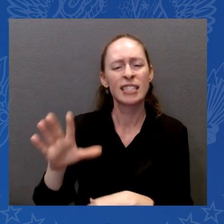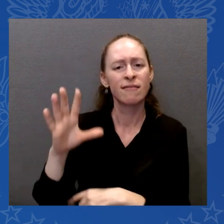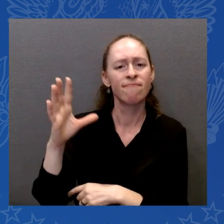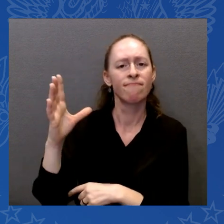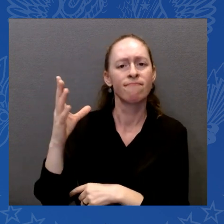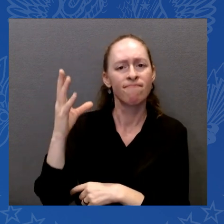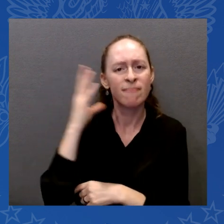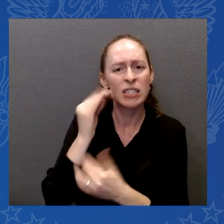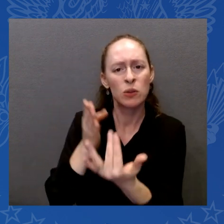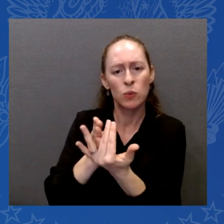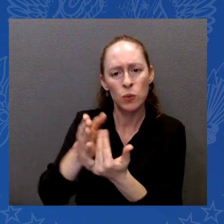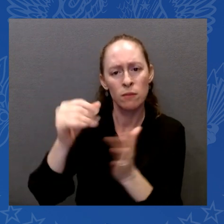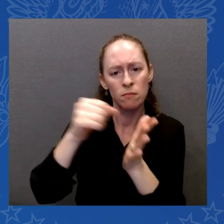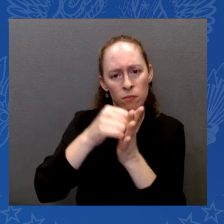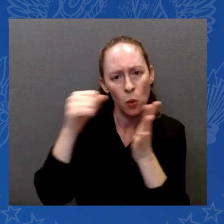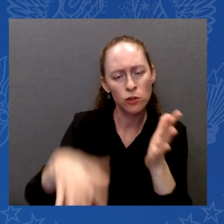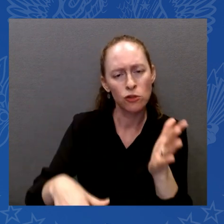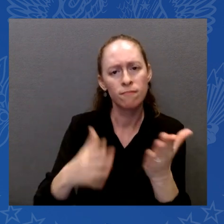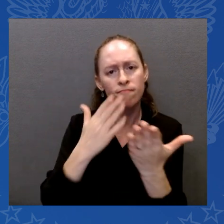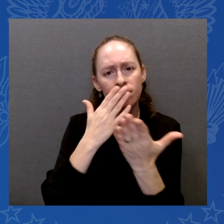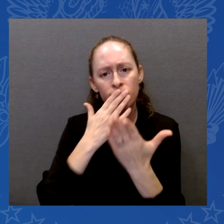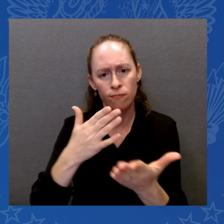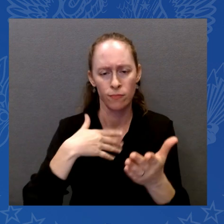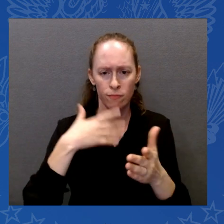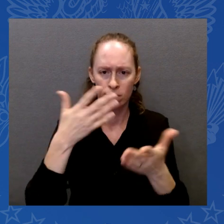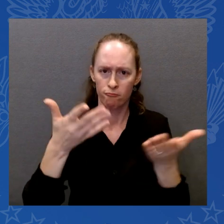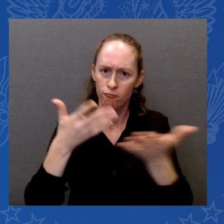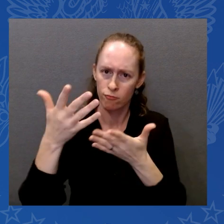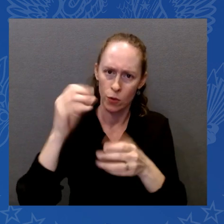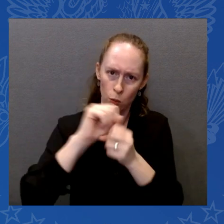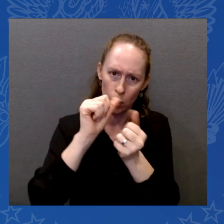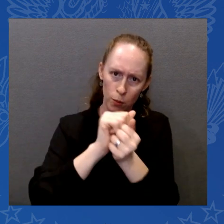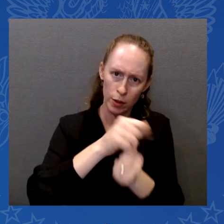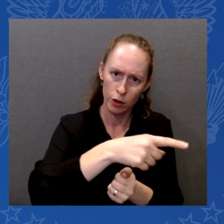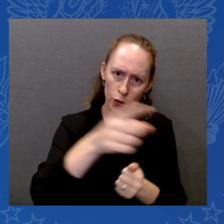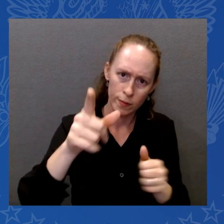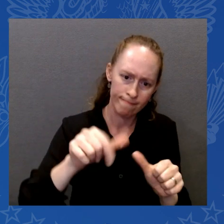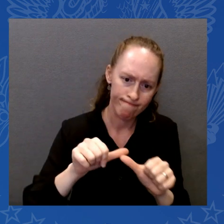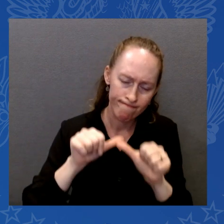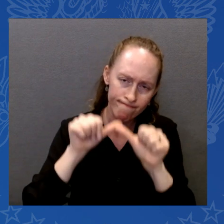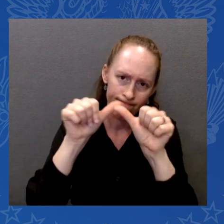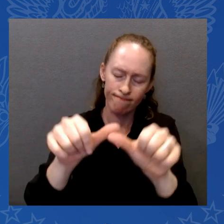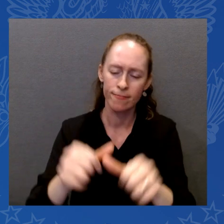all as the work continues ahead. Ms. Klein: Thank you, Dr. Perritt.